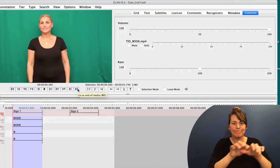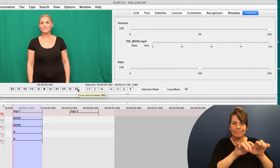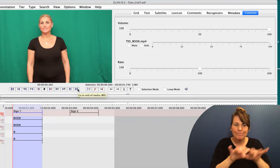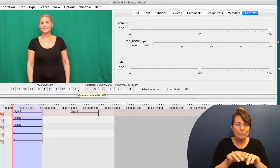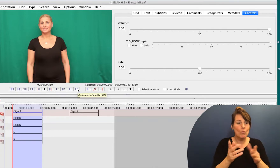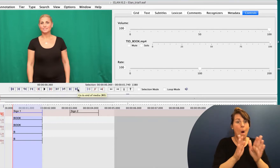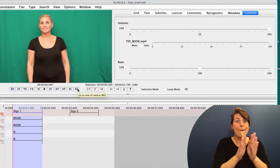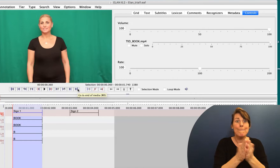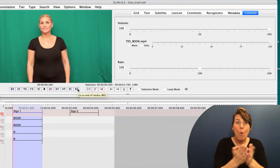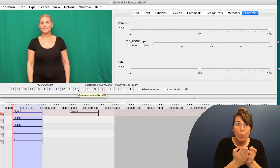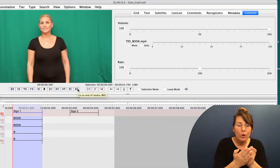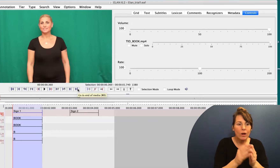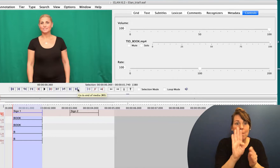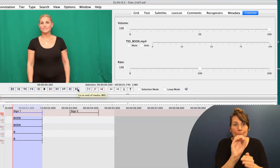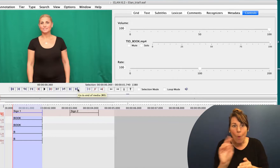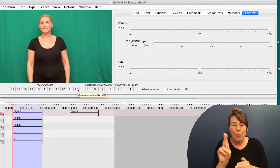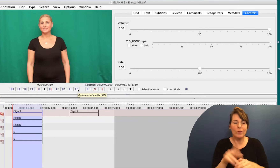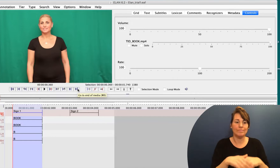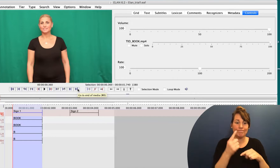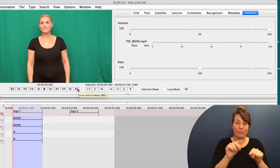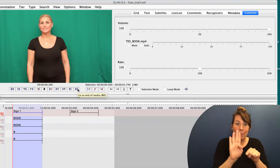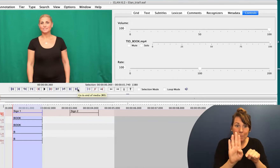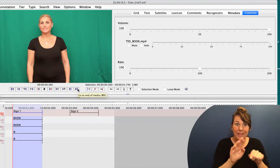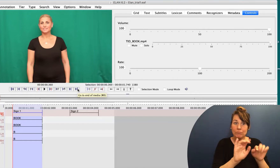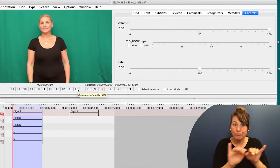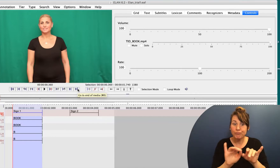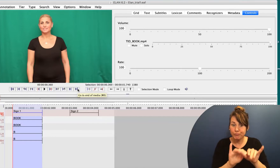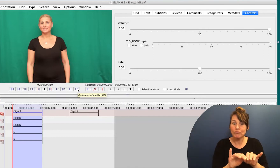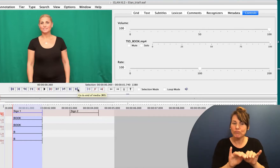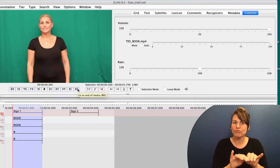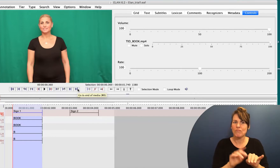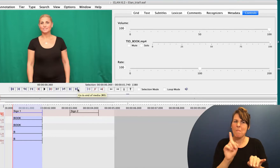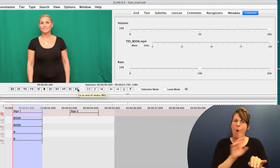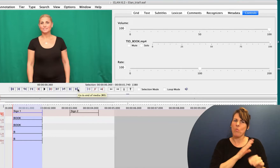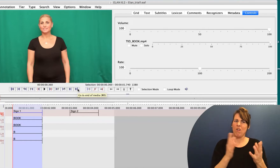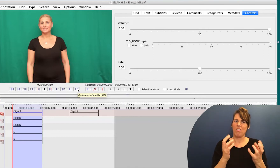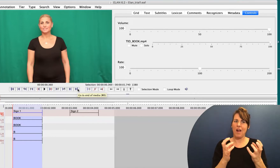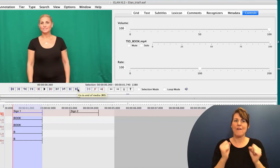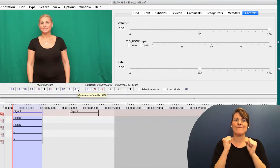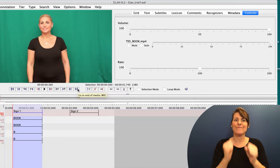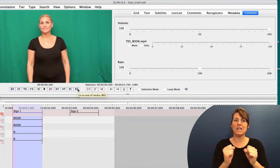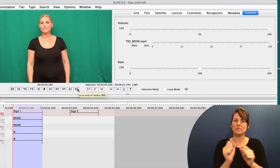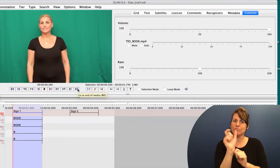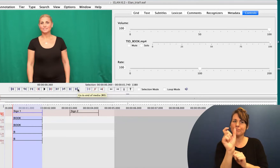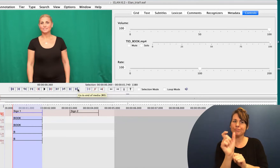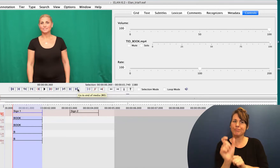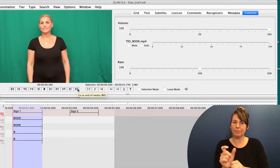or reading the text box that opens for each tier manually. And this is usually what we do.